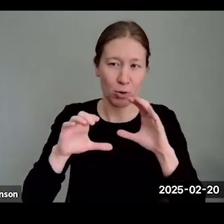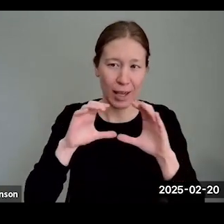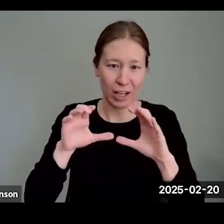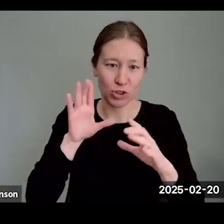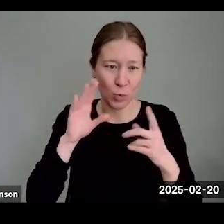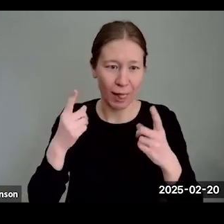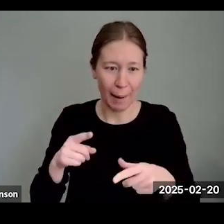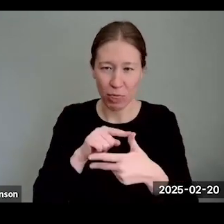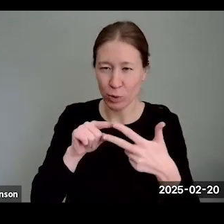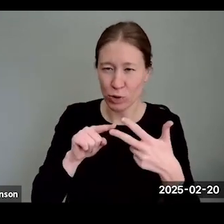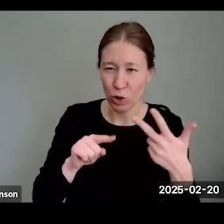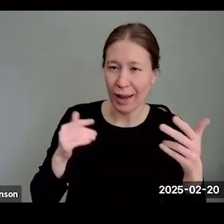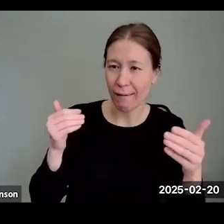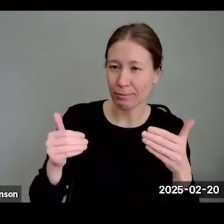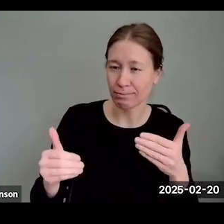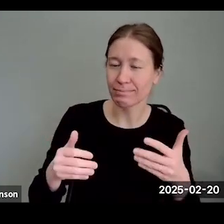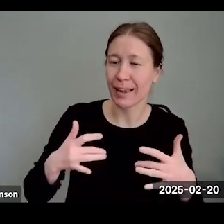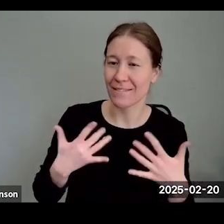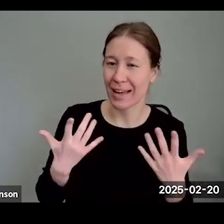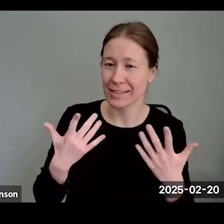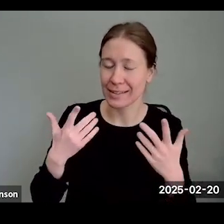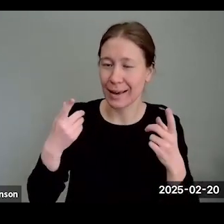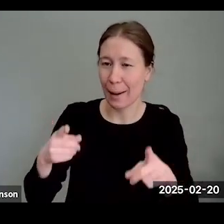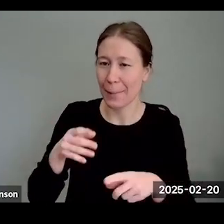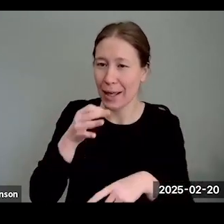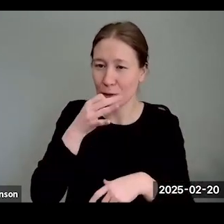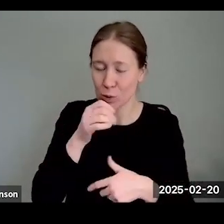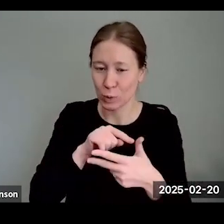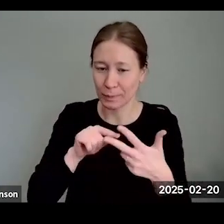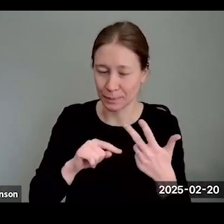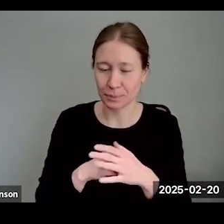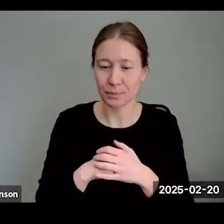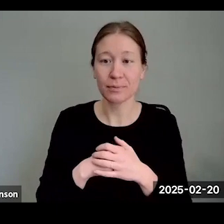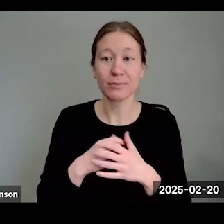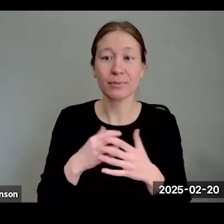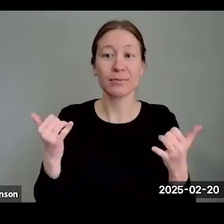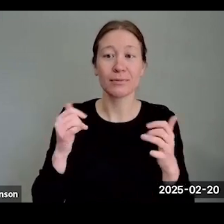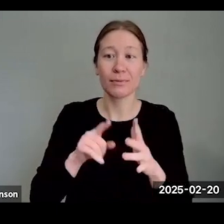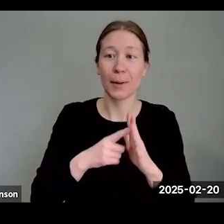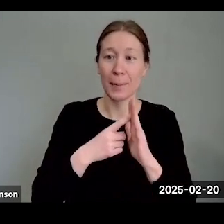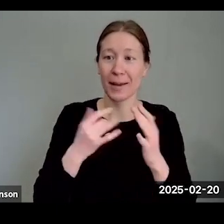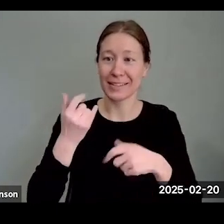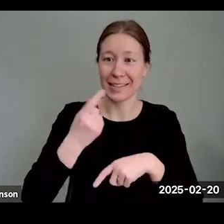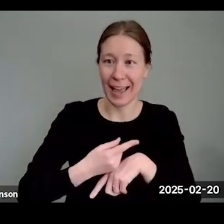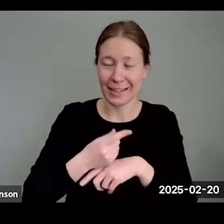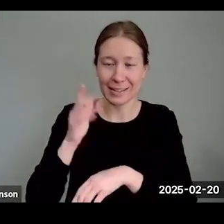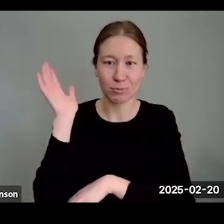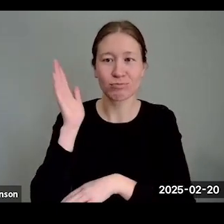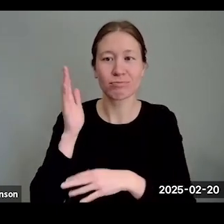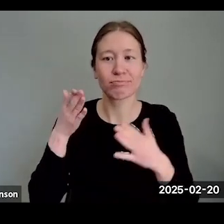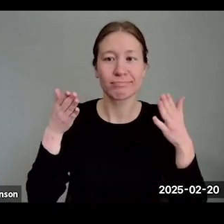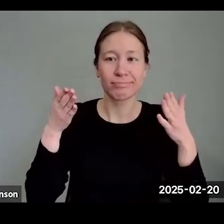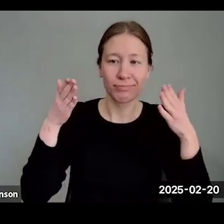So now we're gonna get into today's presentation. As I stated previously, the focus of today is on job functions,